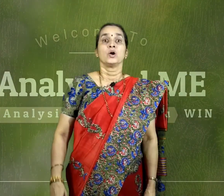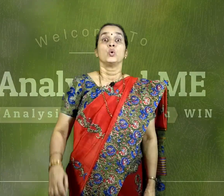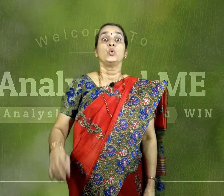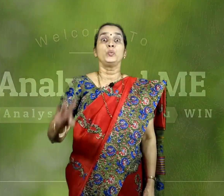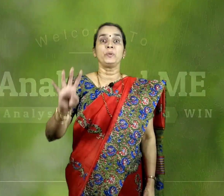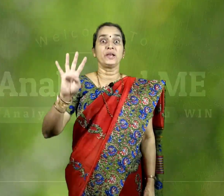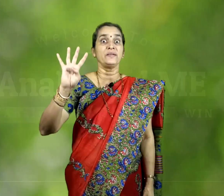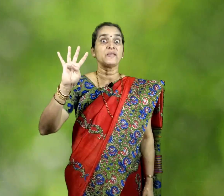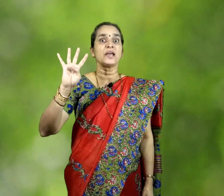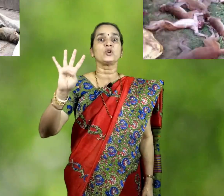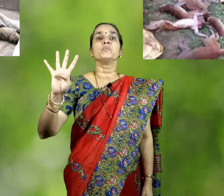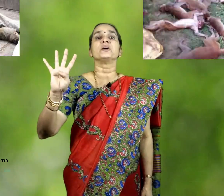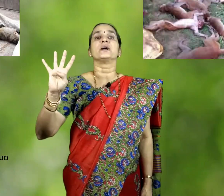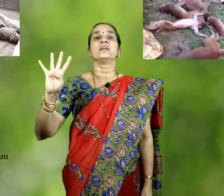Four monkeys have died in UDUPI district(karnataka state)